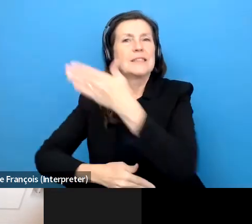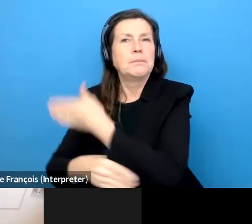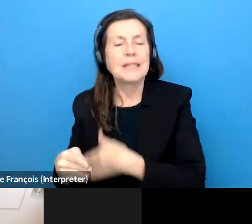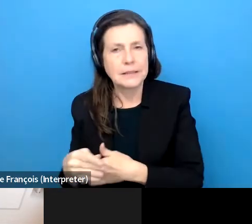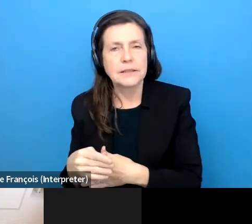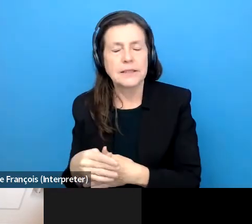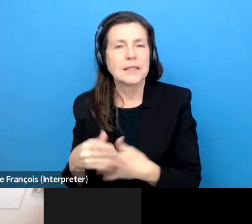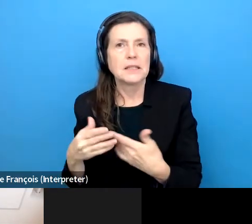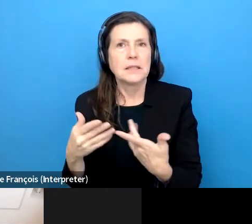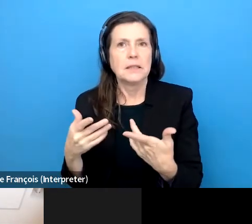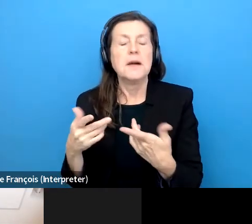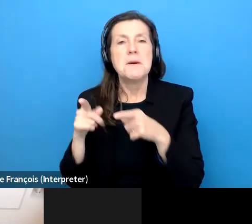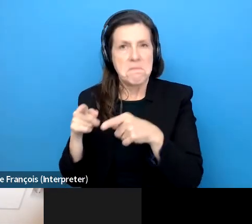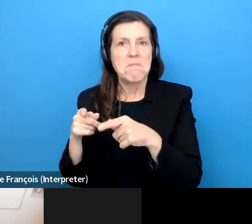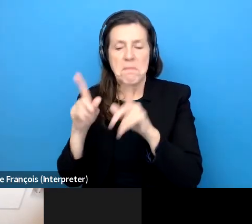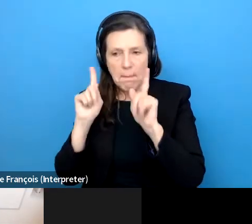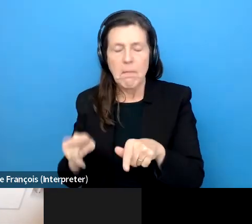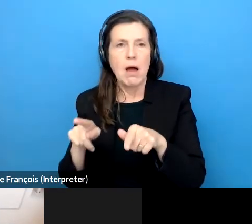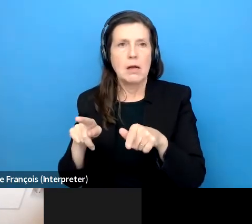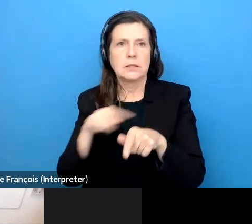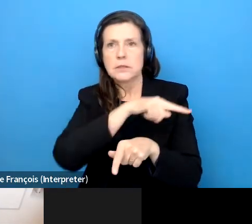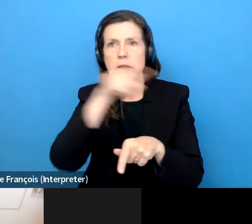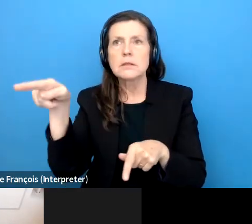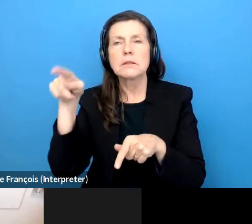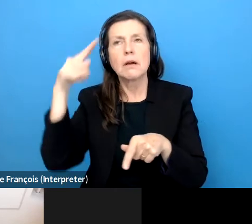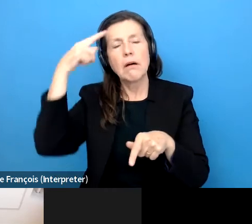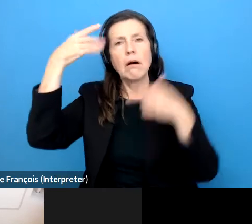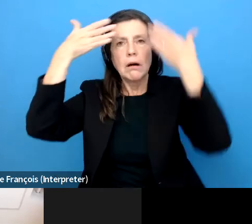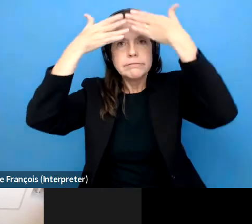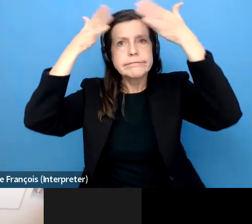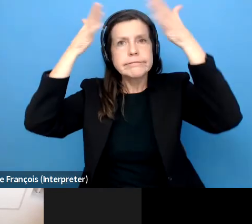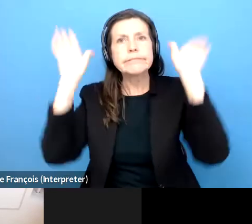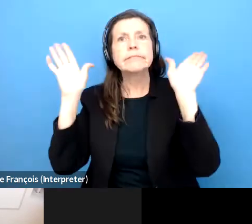We have to raise awareness in the customers of prostitution.